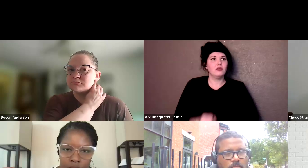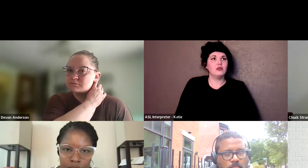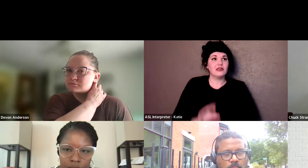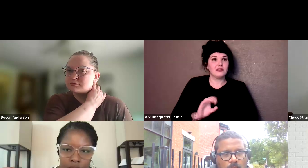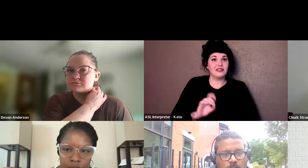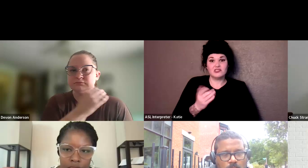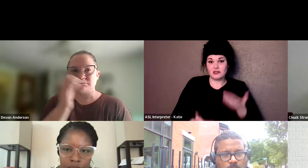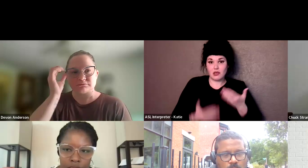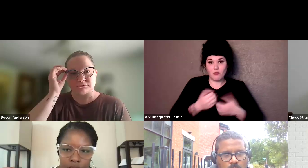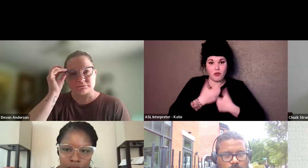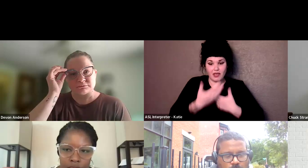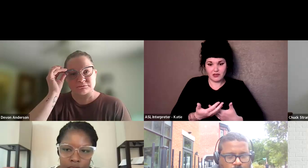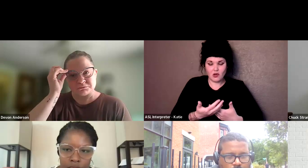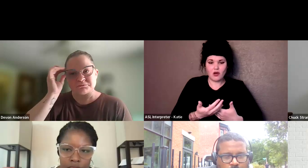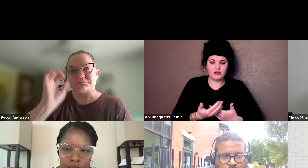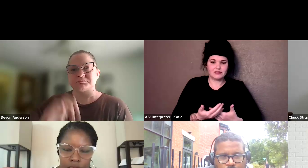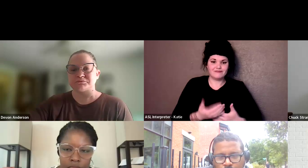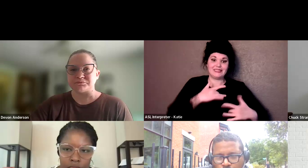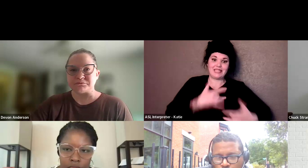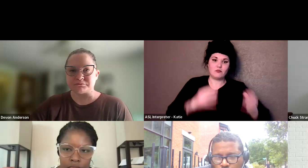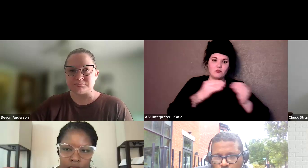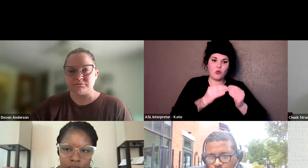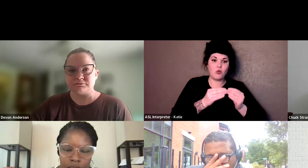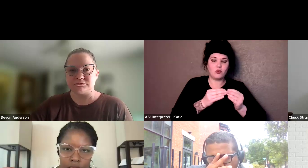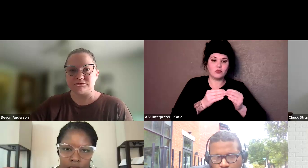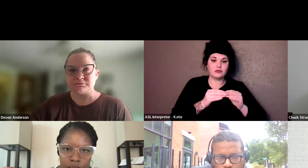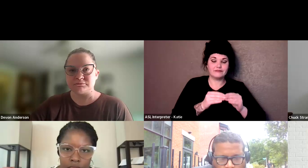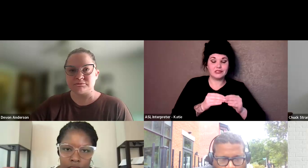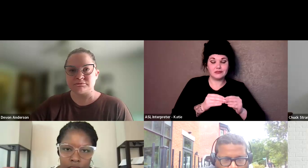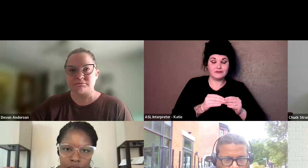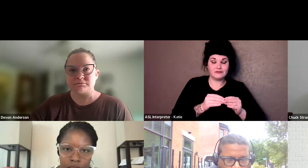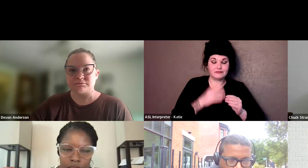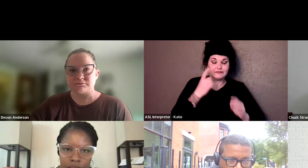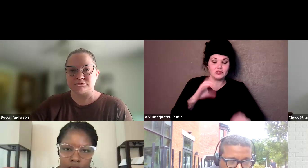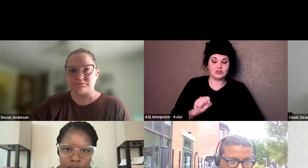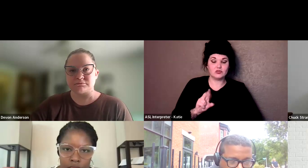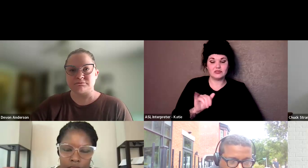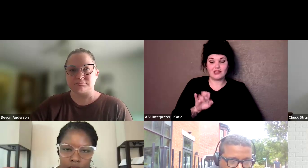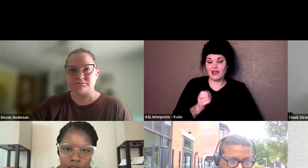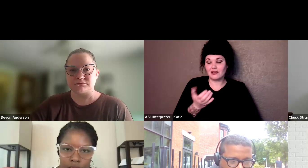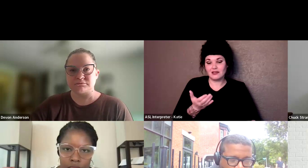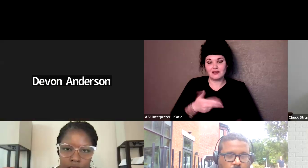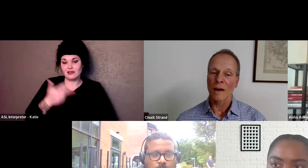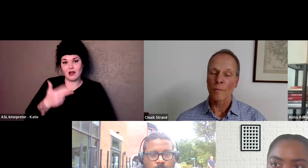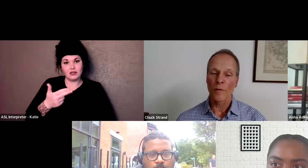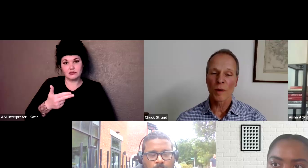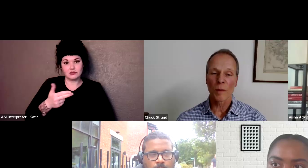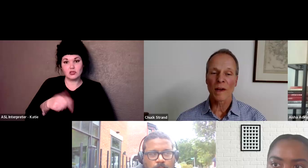for suicidality, the gun should not be accessible for them. For people that are